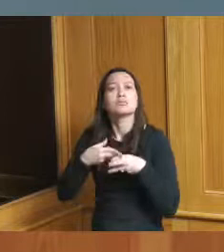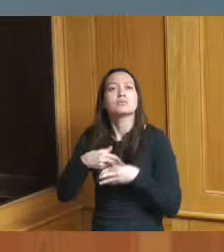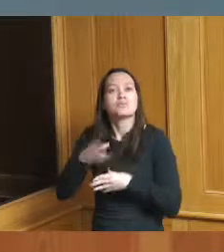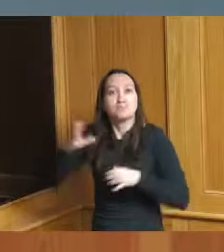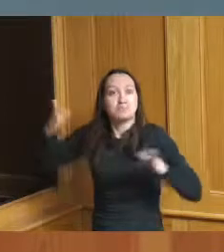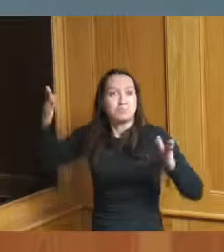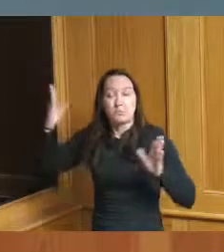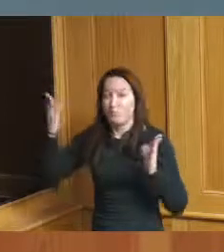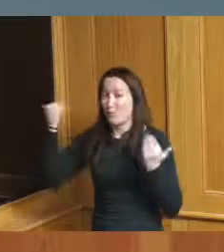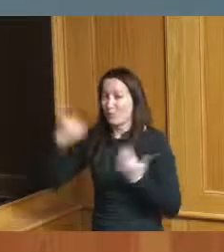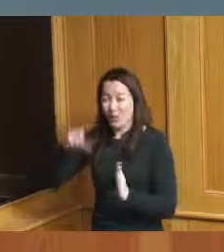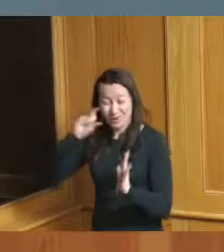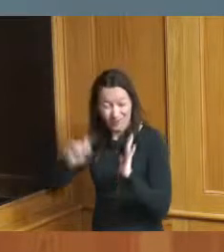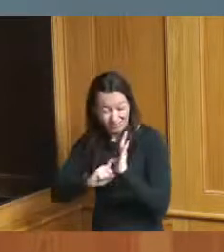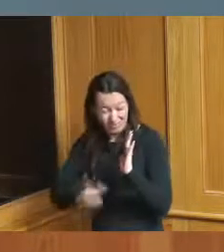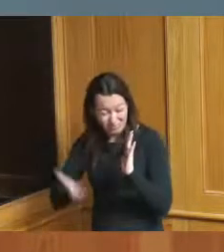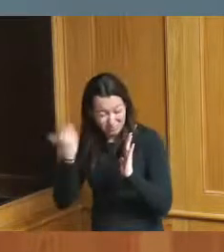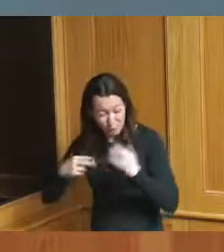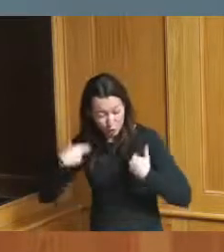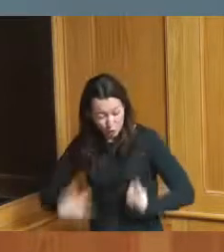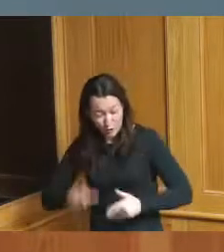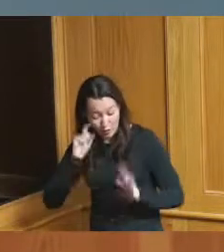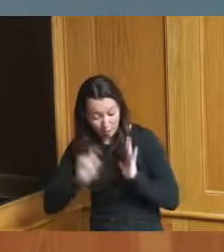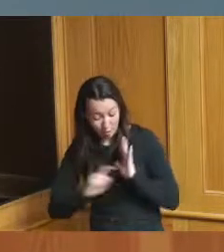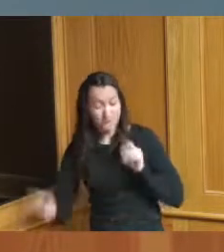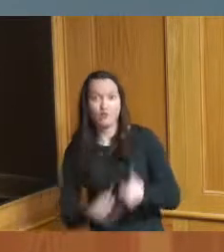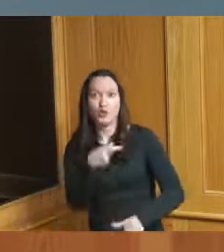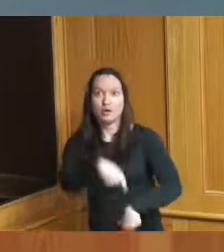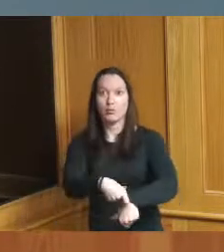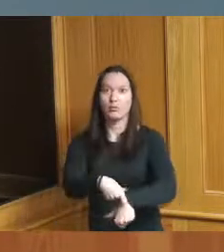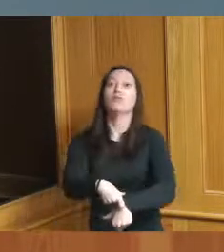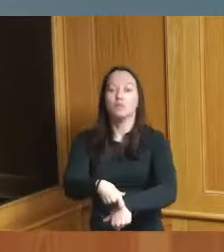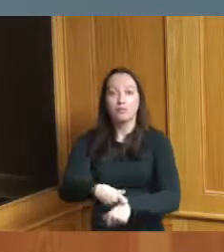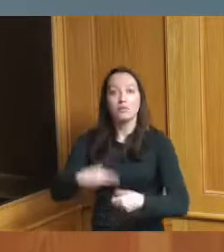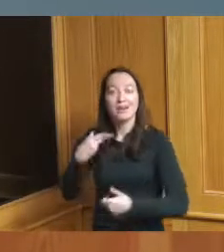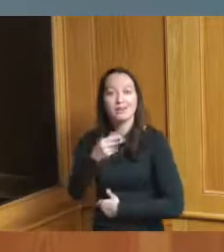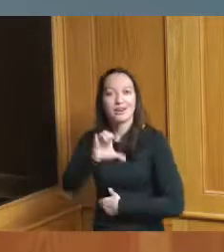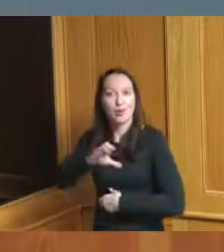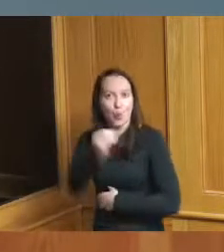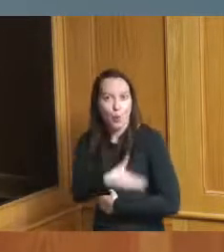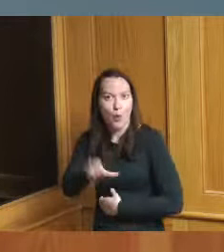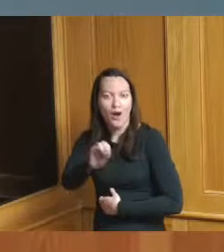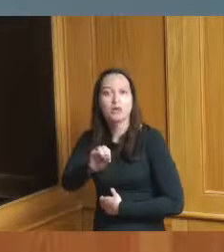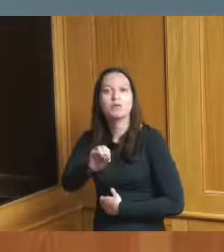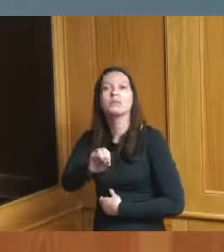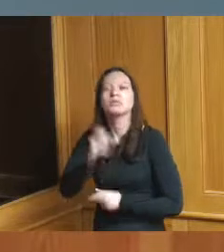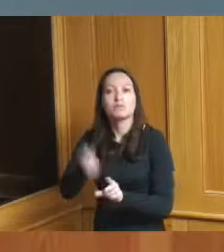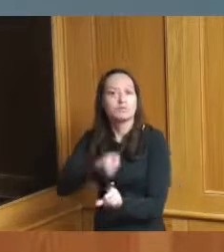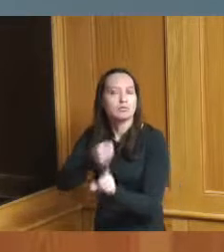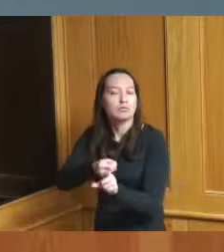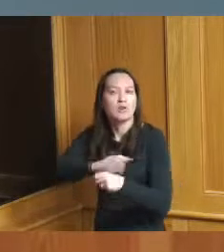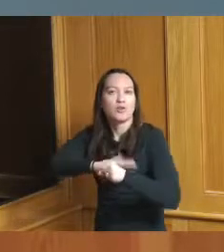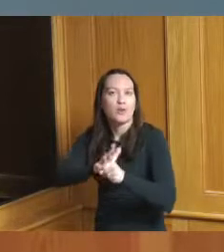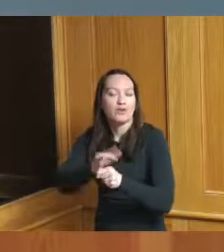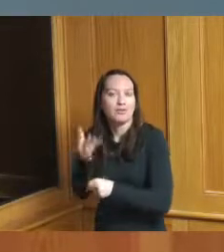been previously identified in humans and whereas Hamilton County Ohio is affected by Covid-19 virus